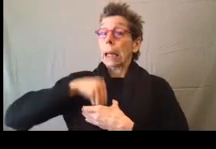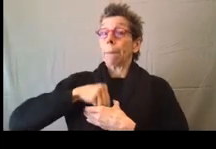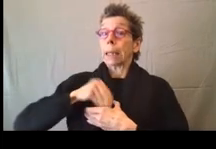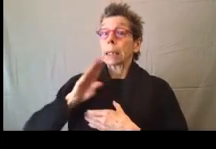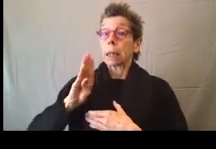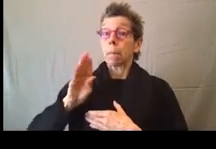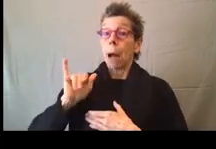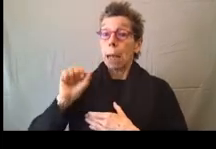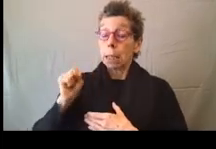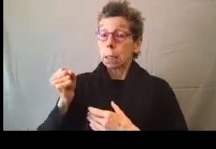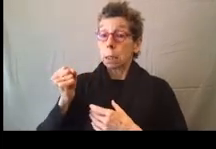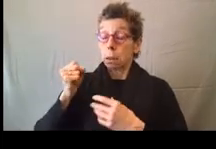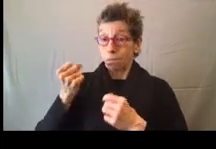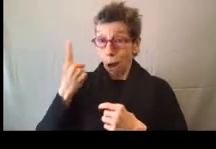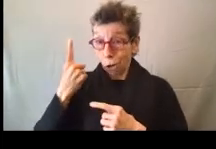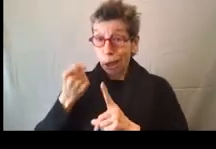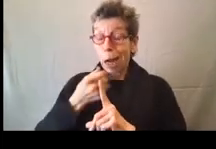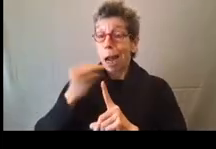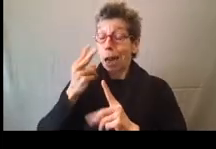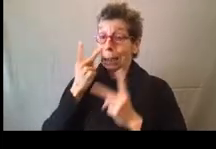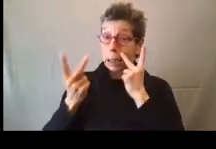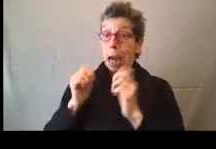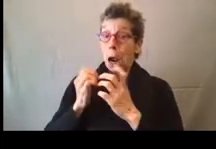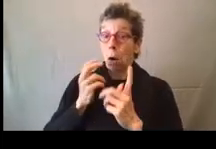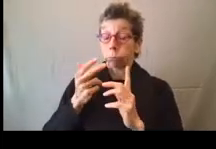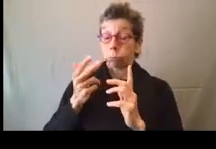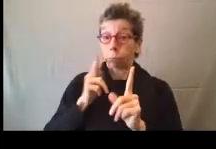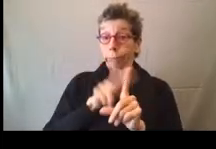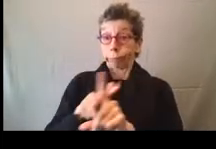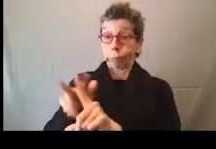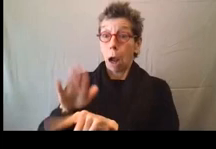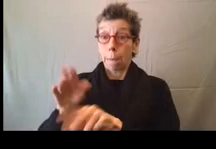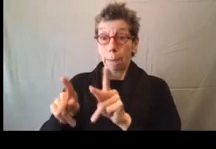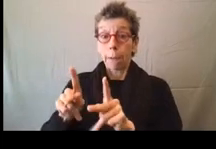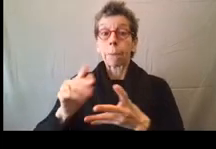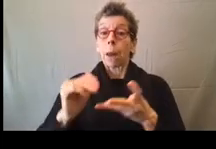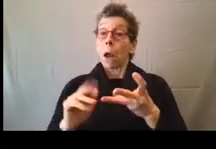on the lives of people with disabilities. Third, participants learn about the different